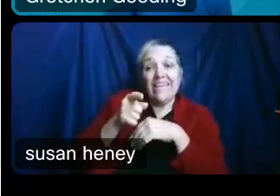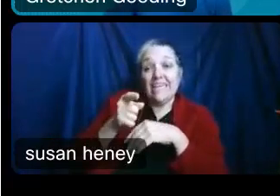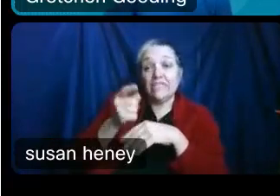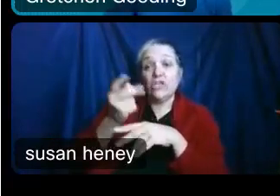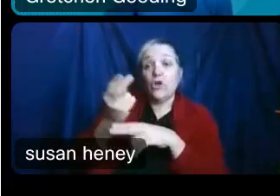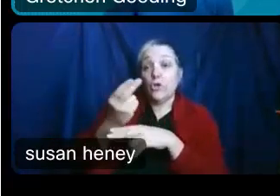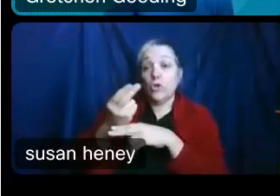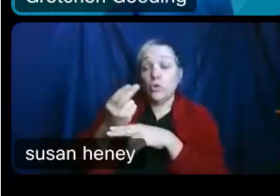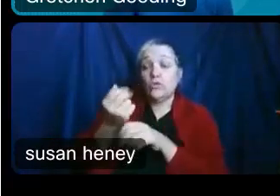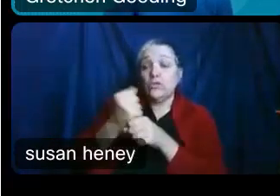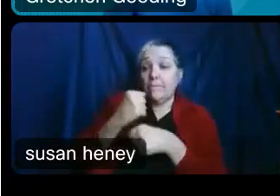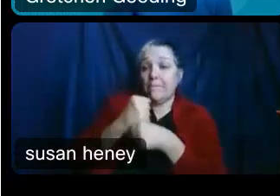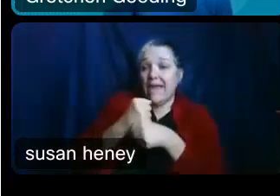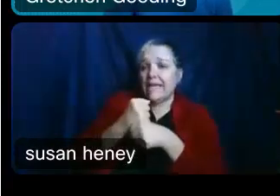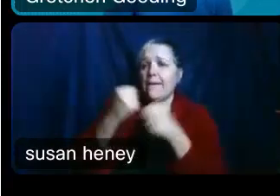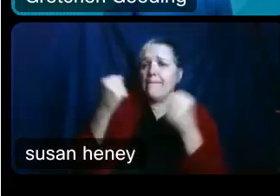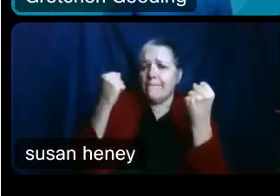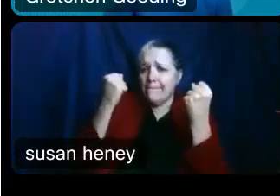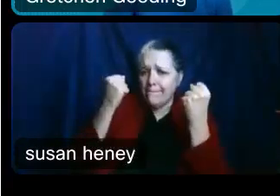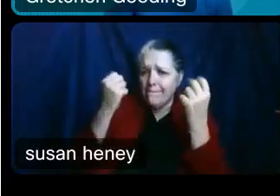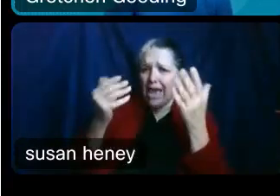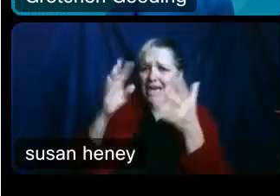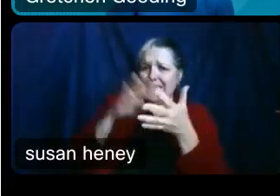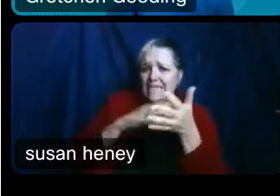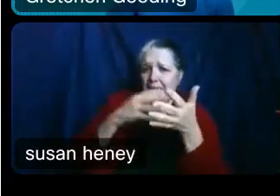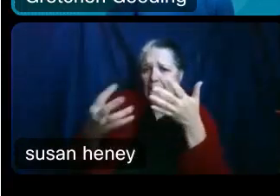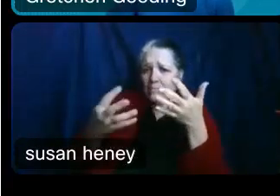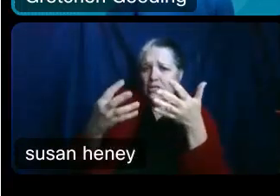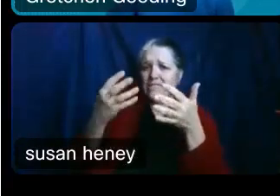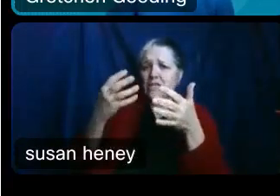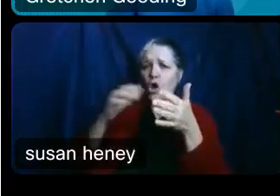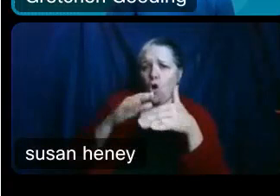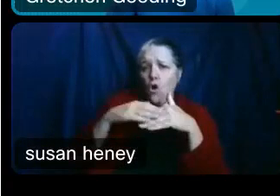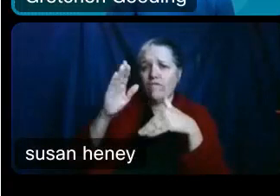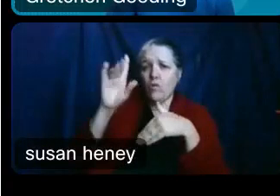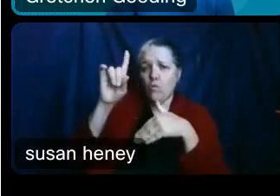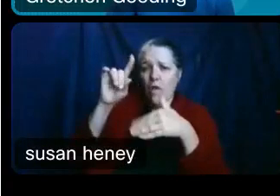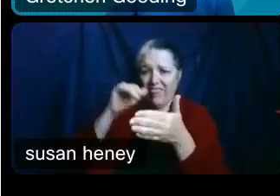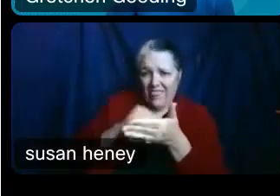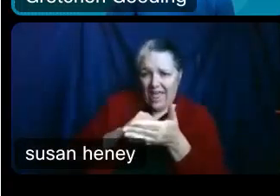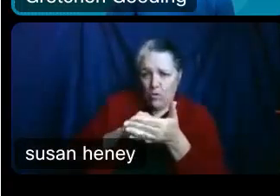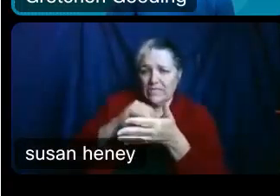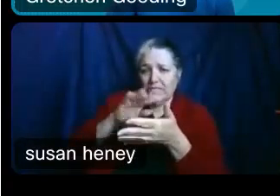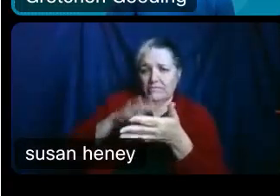tables for local communities each year. And they power countless news stories every day.